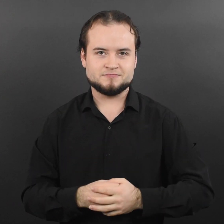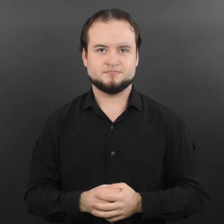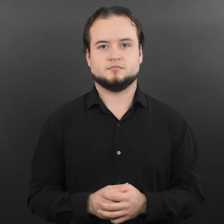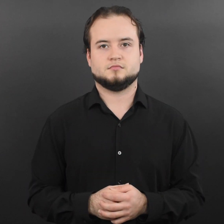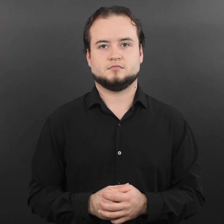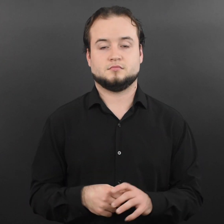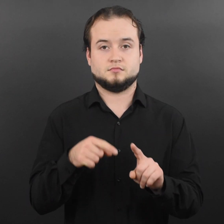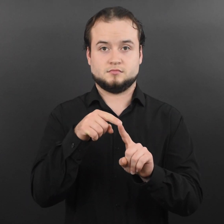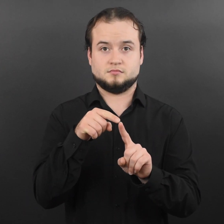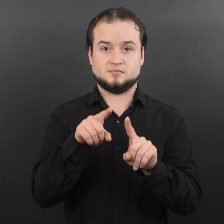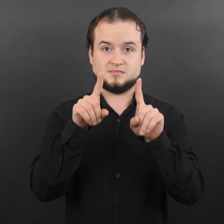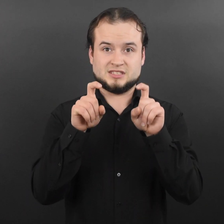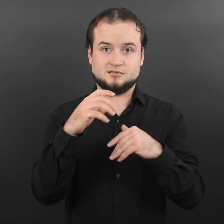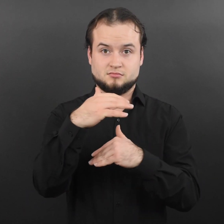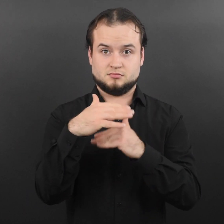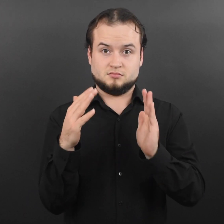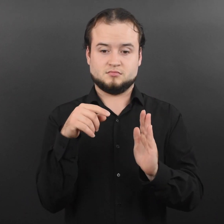Why are there two tests in the kit?